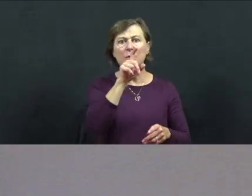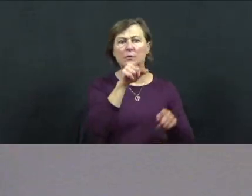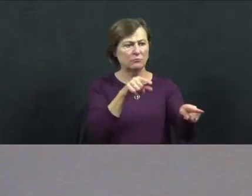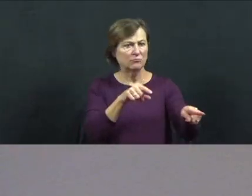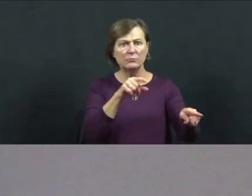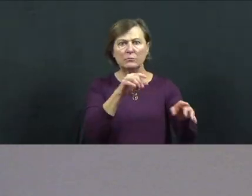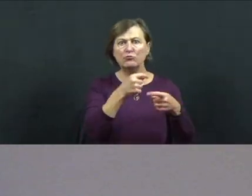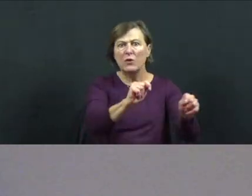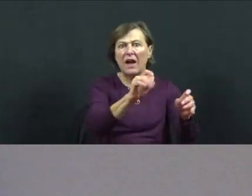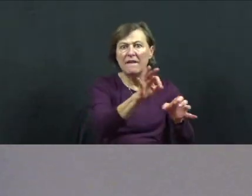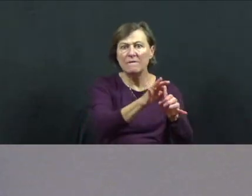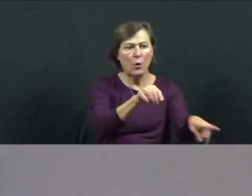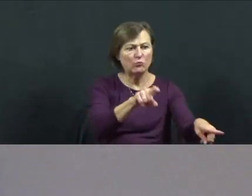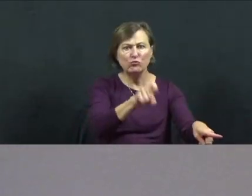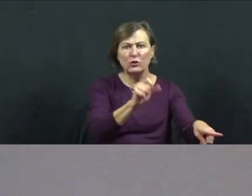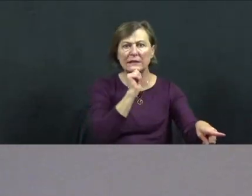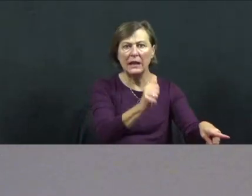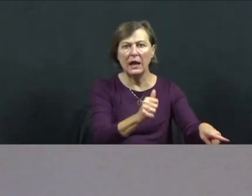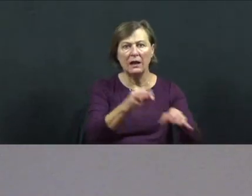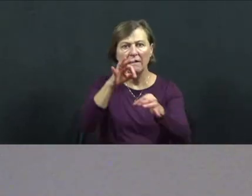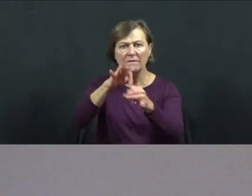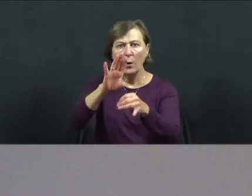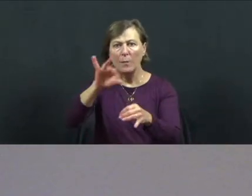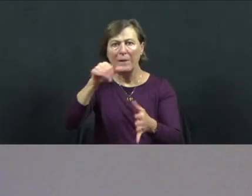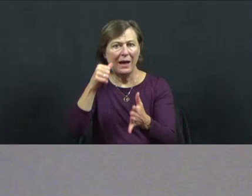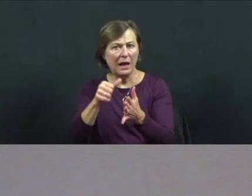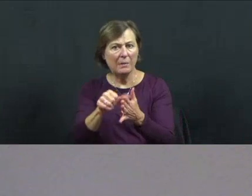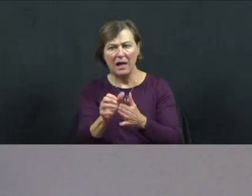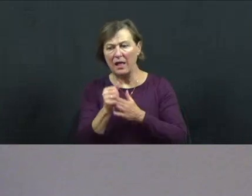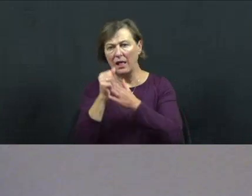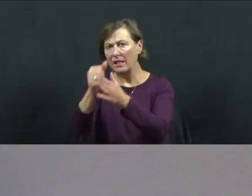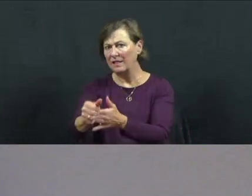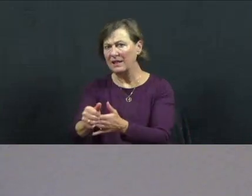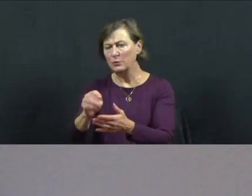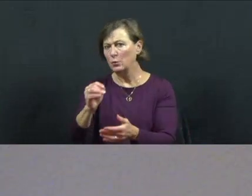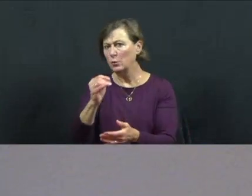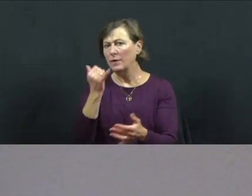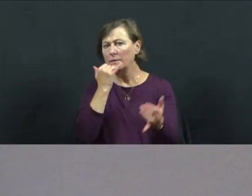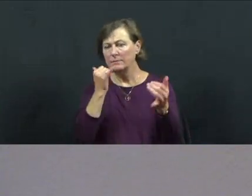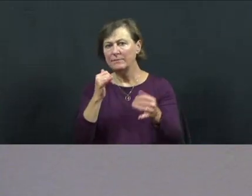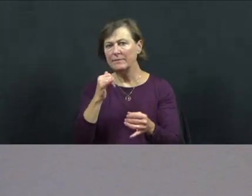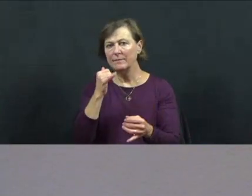We hear that vote by mail leads to fraud. We're even told that our vote won't